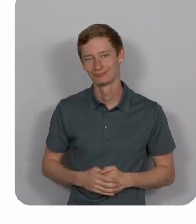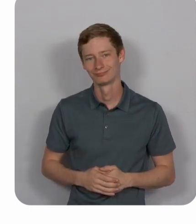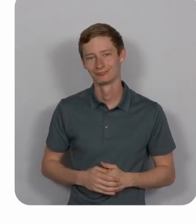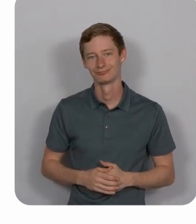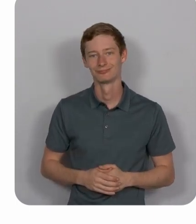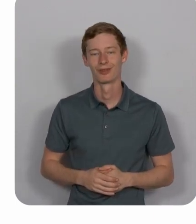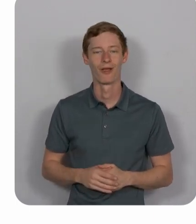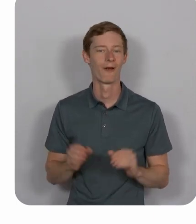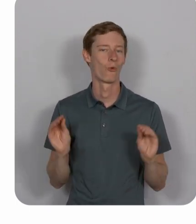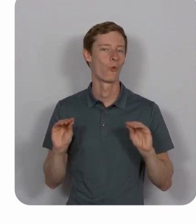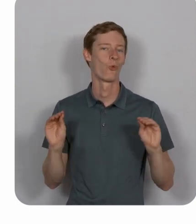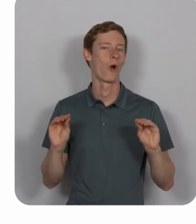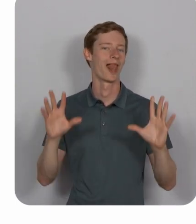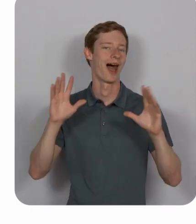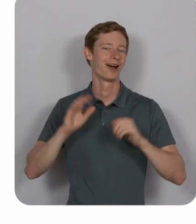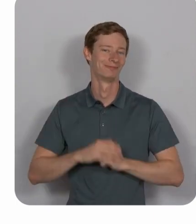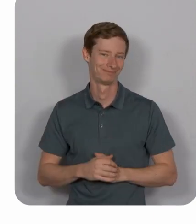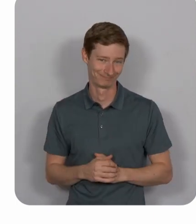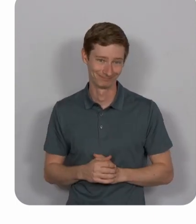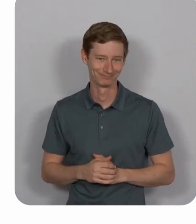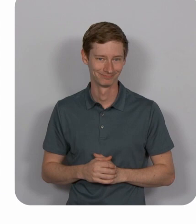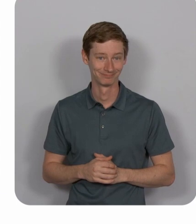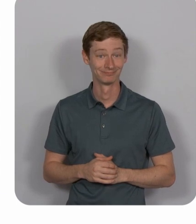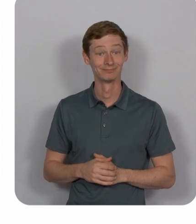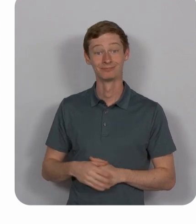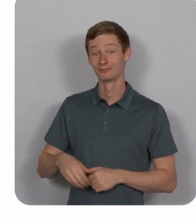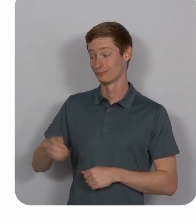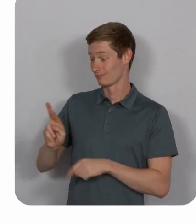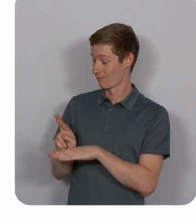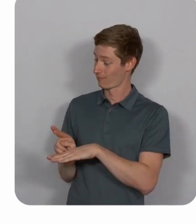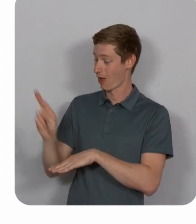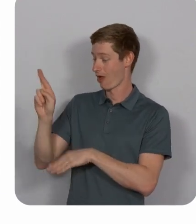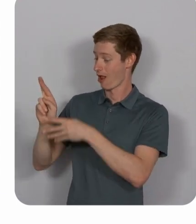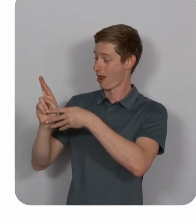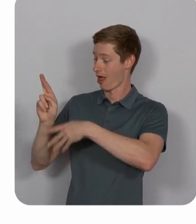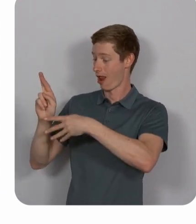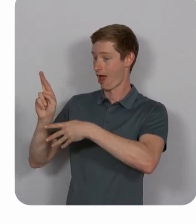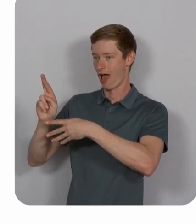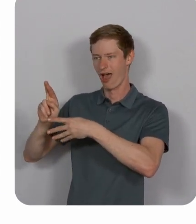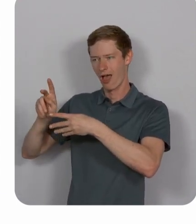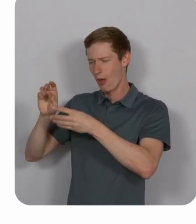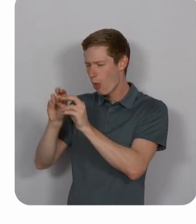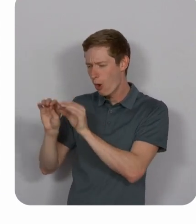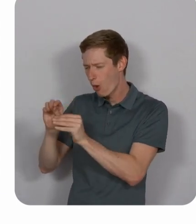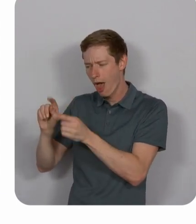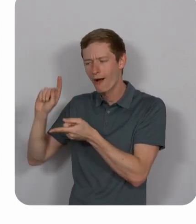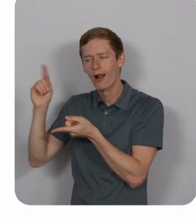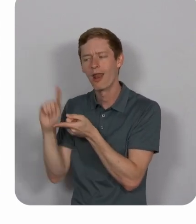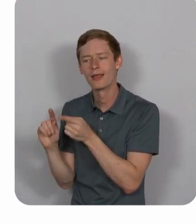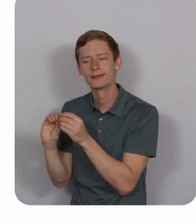Voila! By reducing the number of particles, we were able to reduce the number of draw calls,